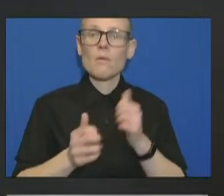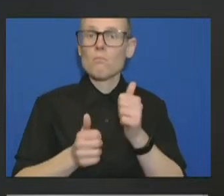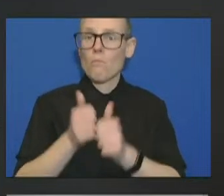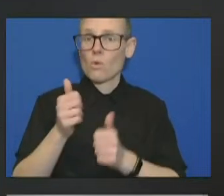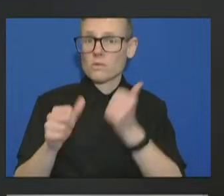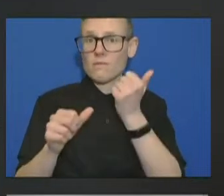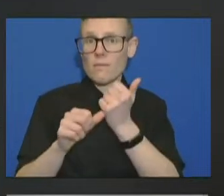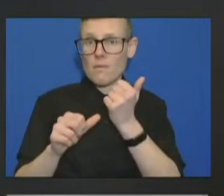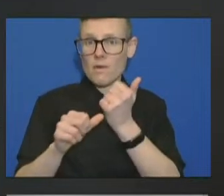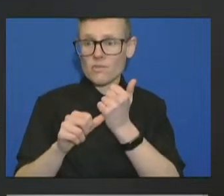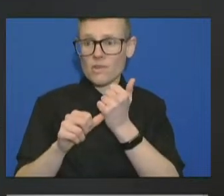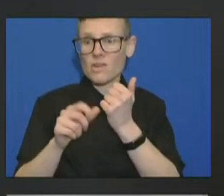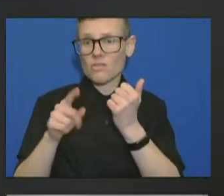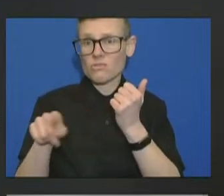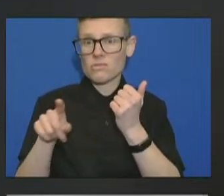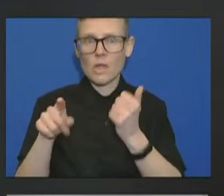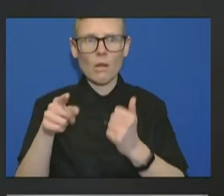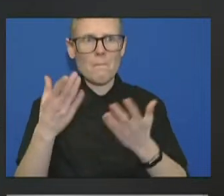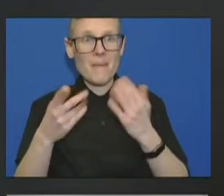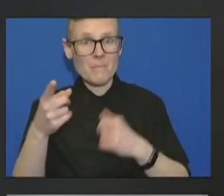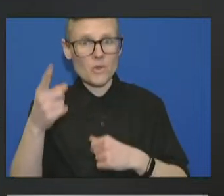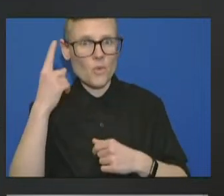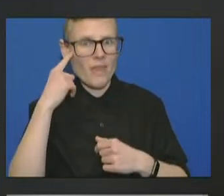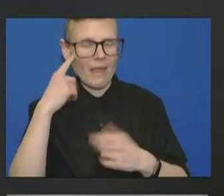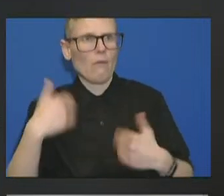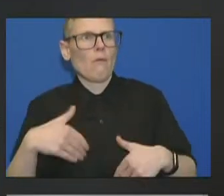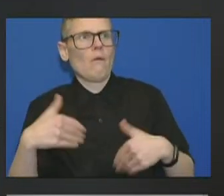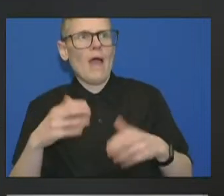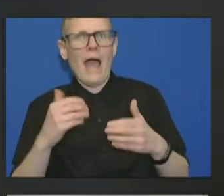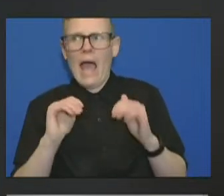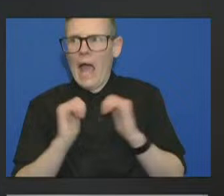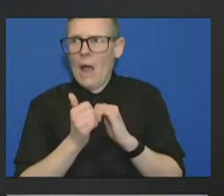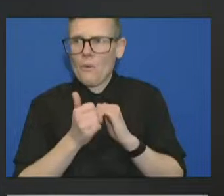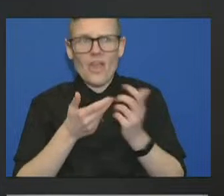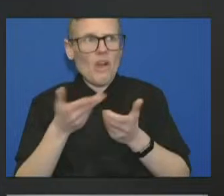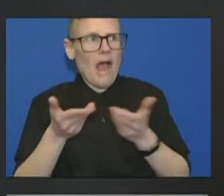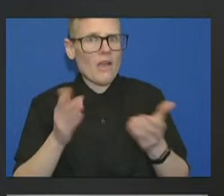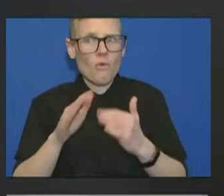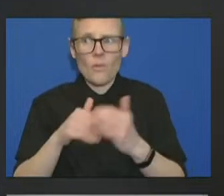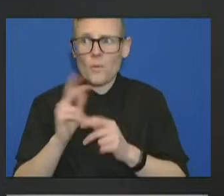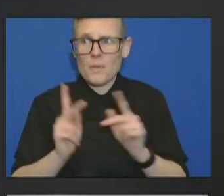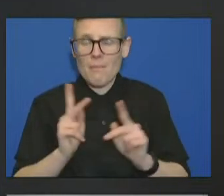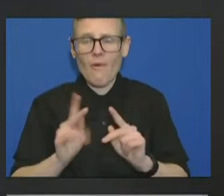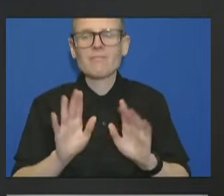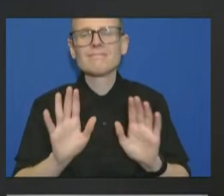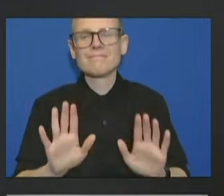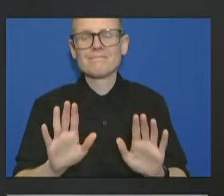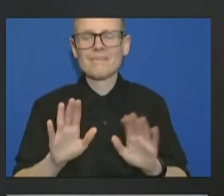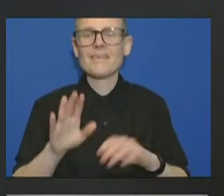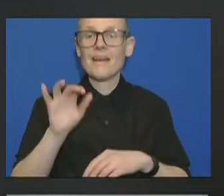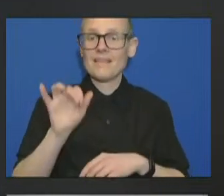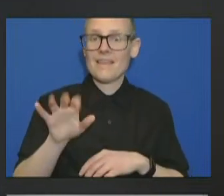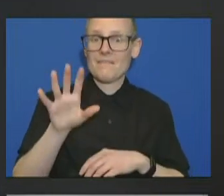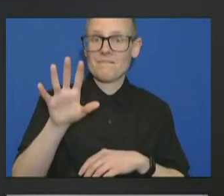educators and special education. The majority of those paraeducators because you may be